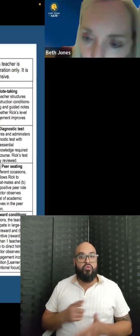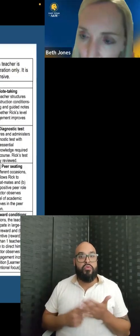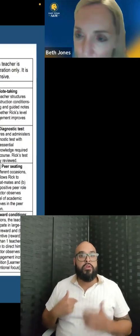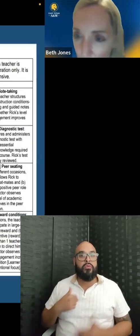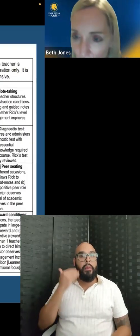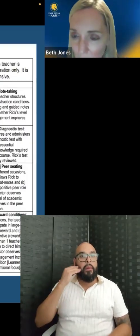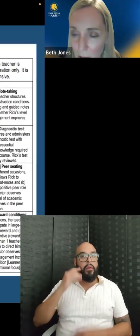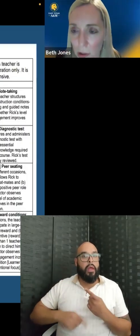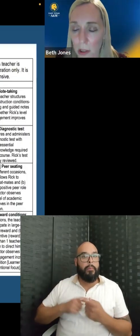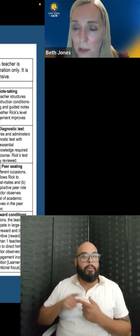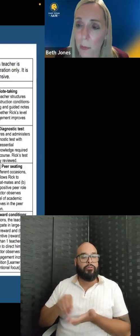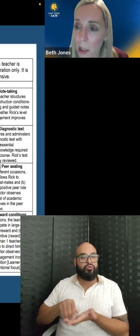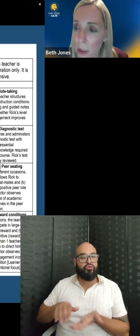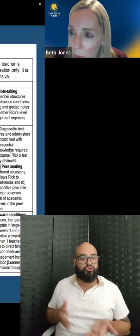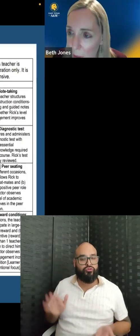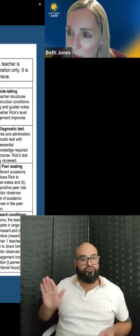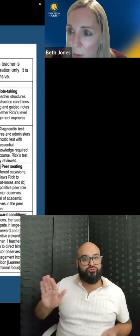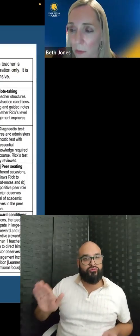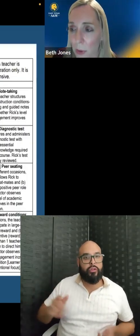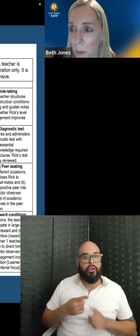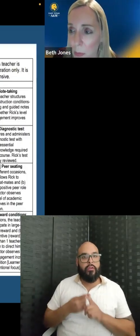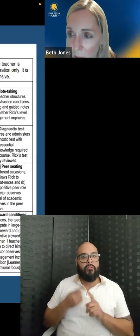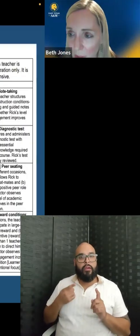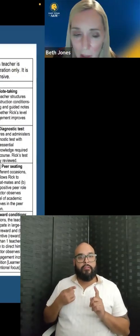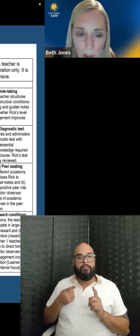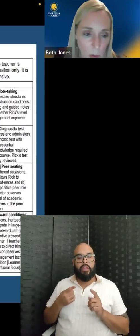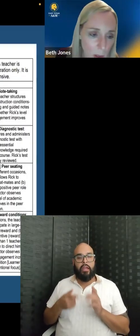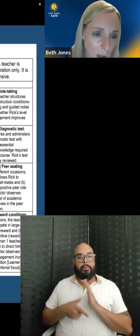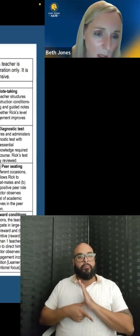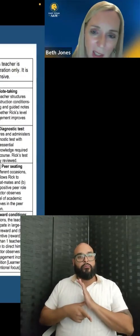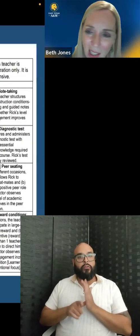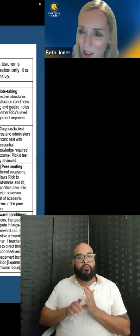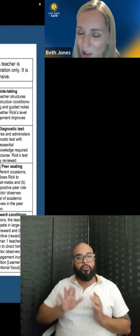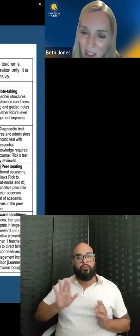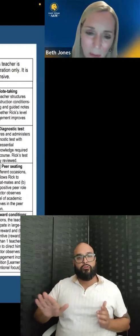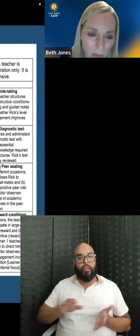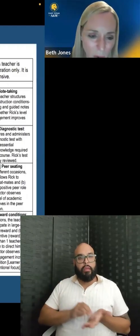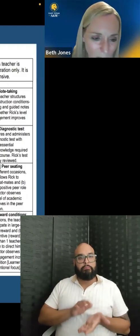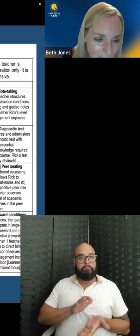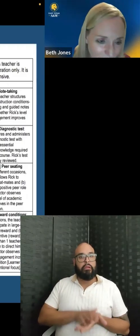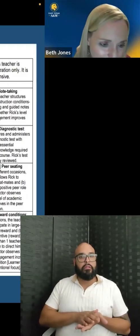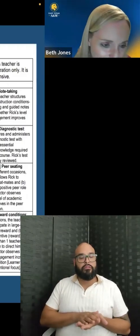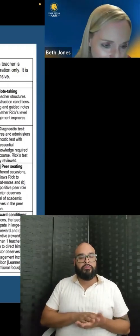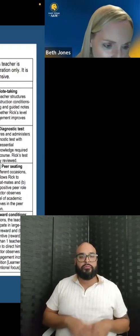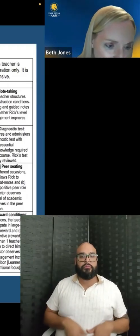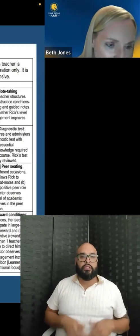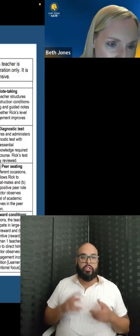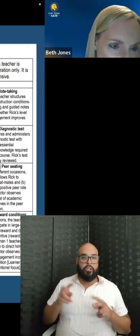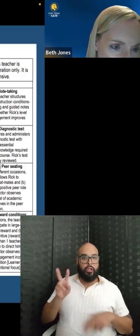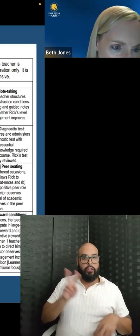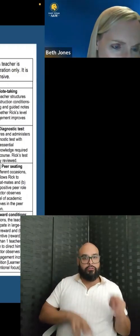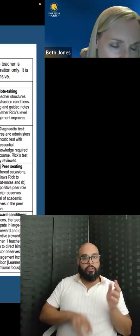from a review of records, from interviewing the student, from observing the student. And that's all done before we test a student.